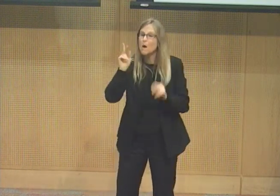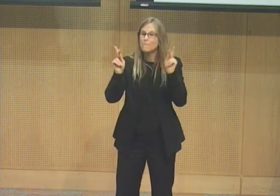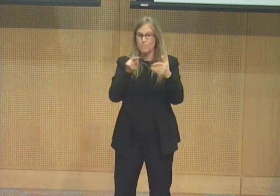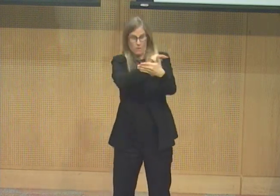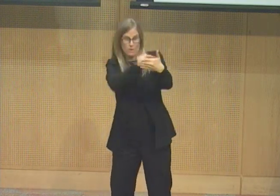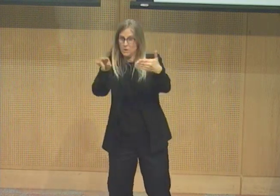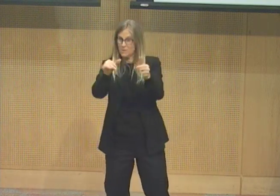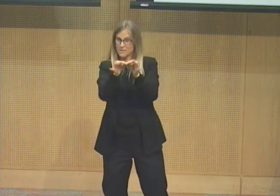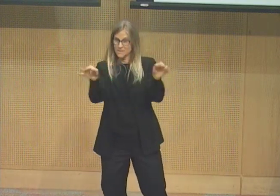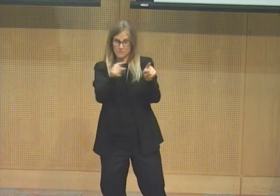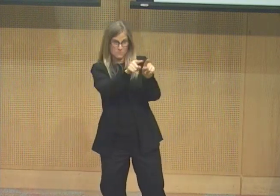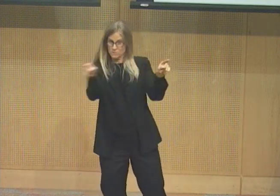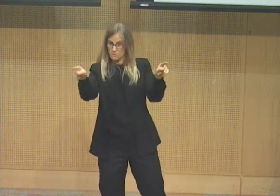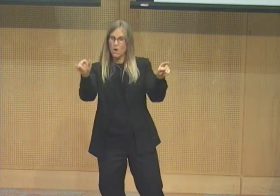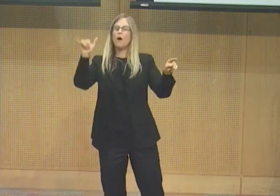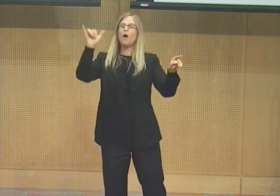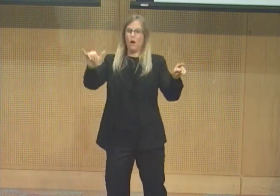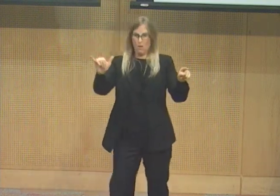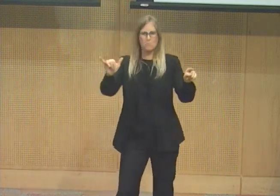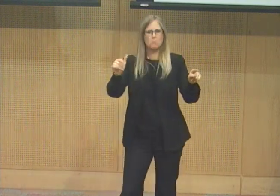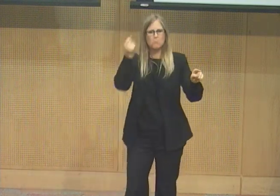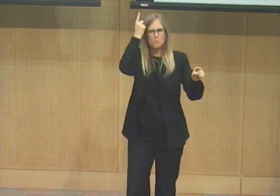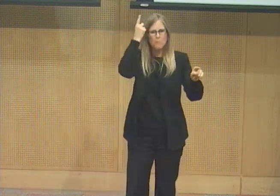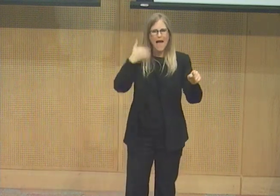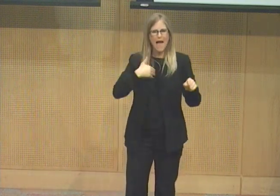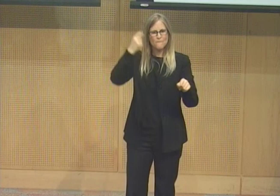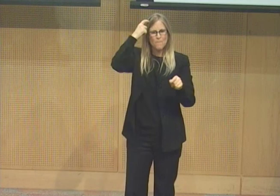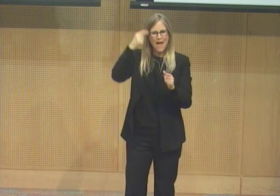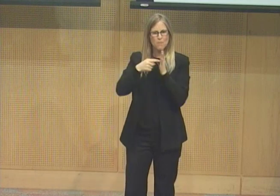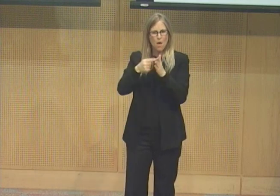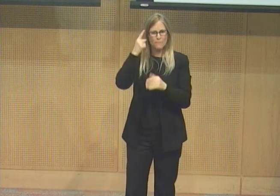so when people read that sentence, they understand.